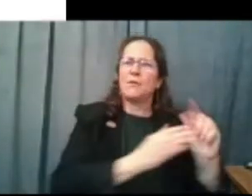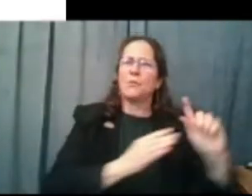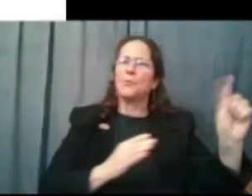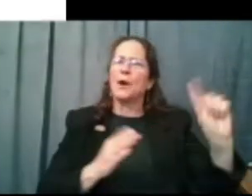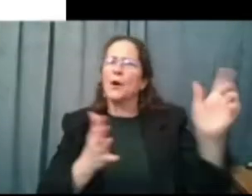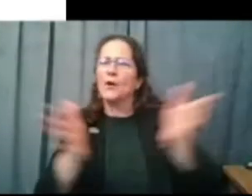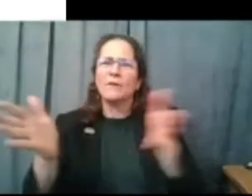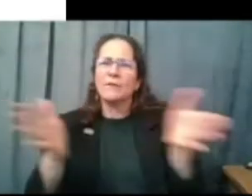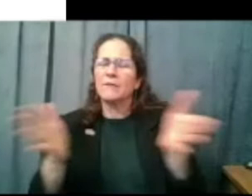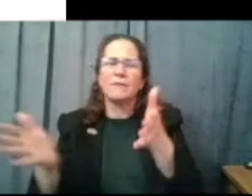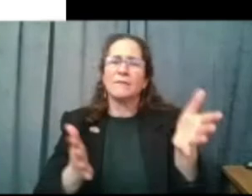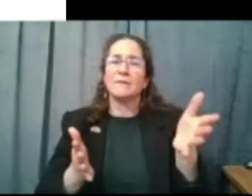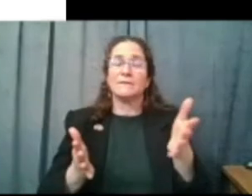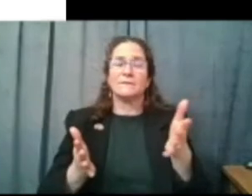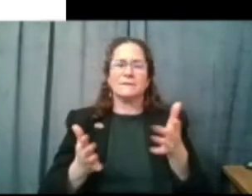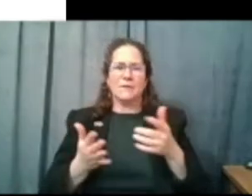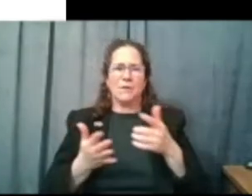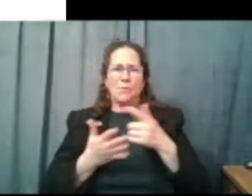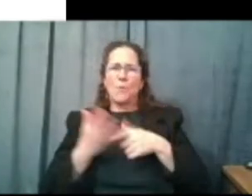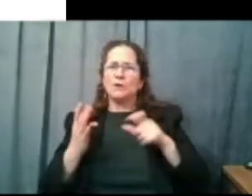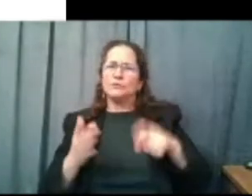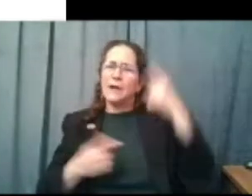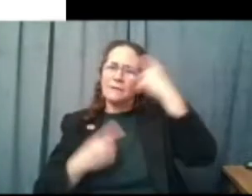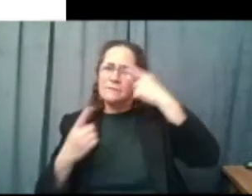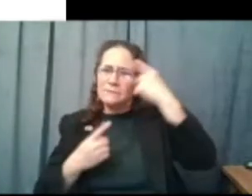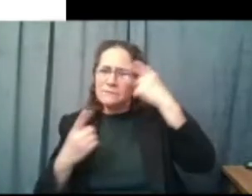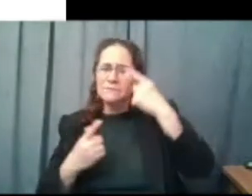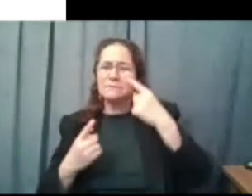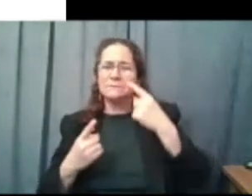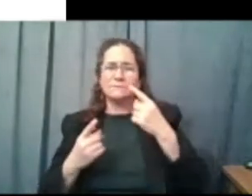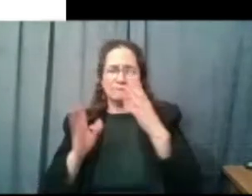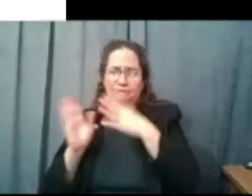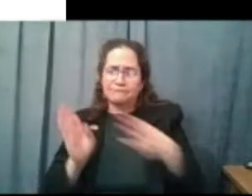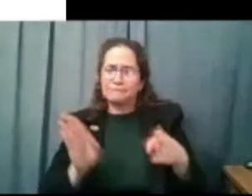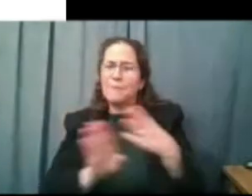ahead of time because now even though it's, it is law